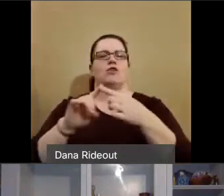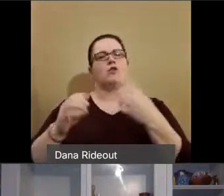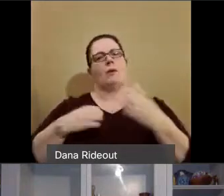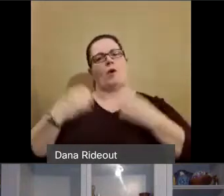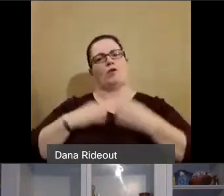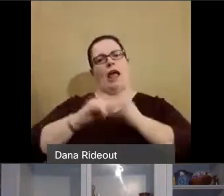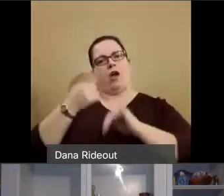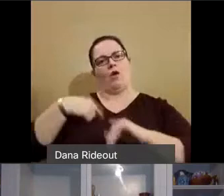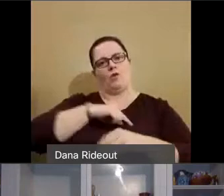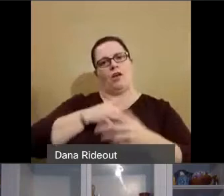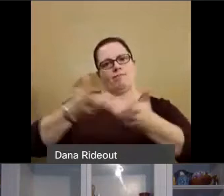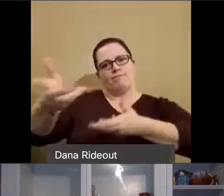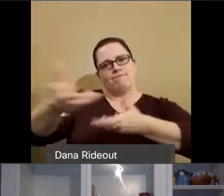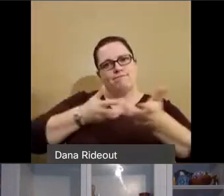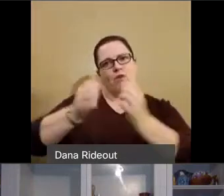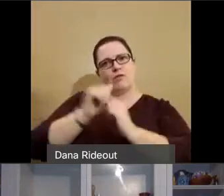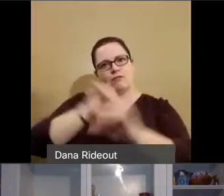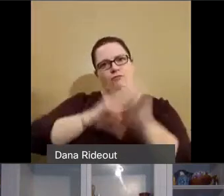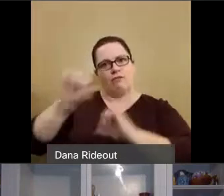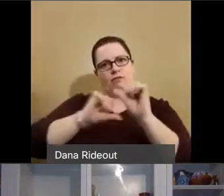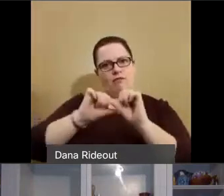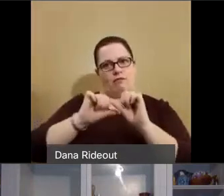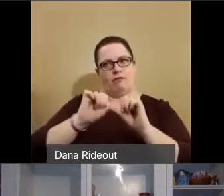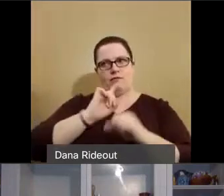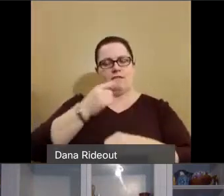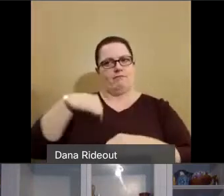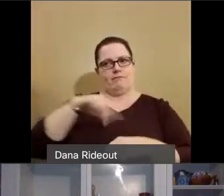In terms of the same community, and I've been doing a lot of thinking about this in the context of the.